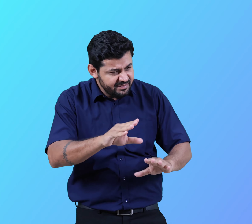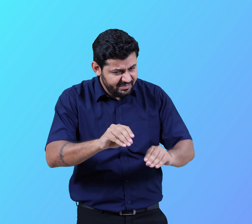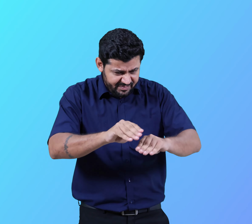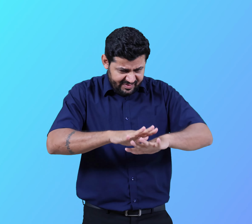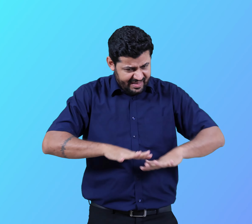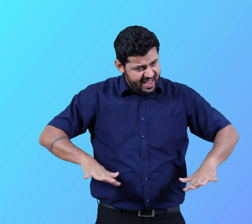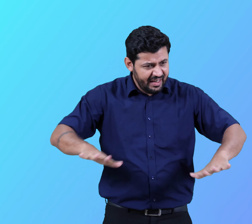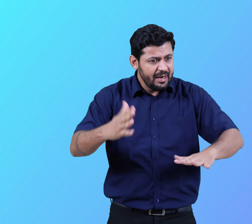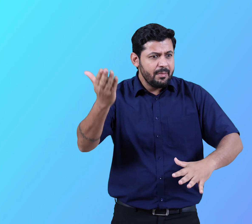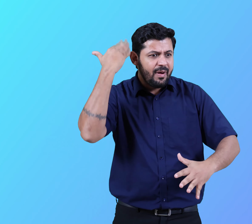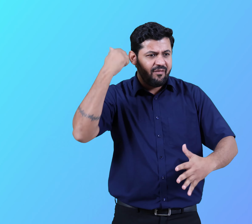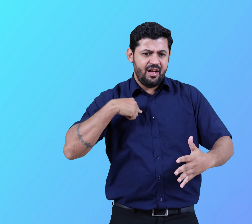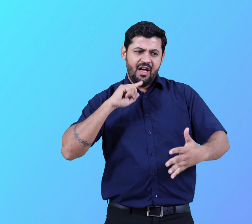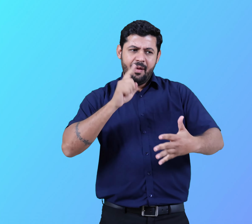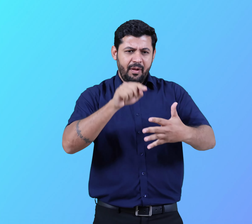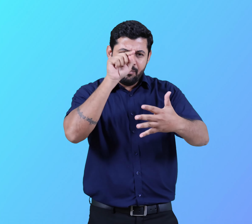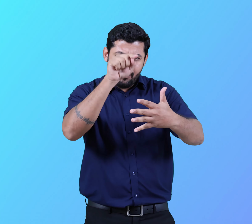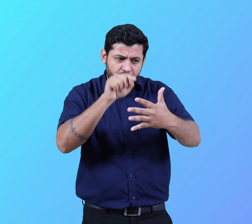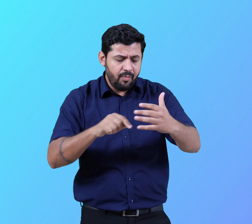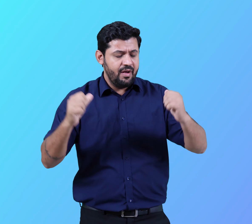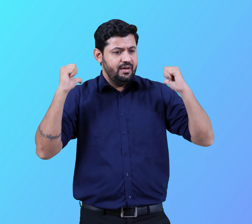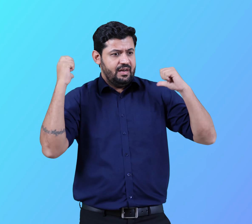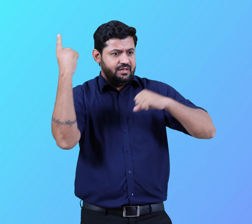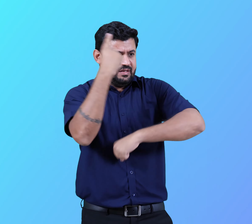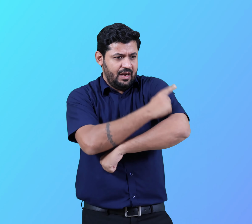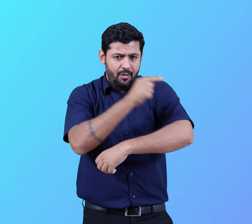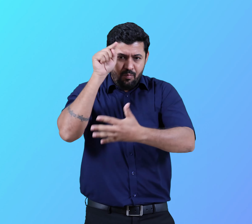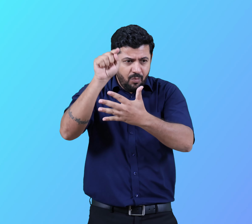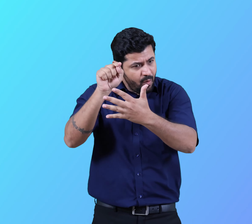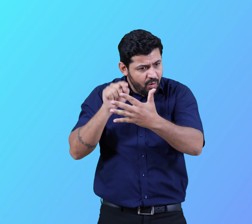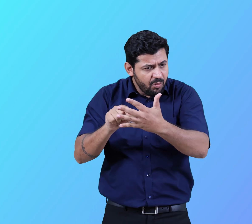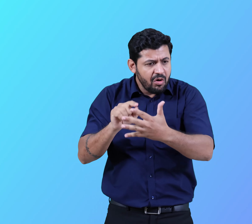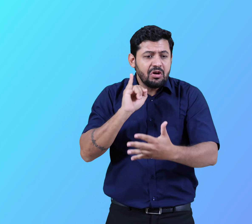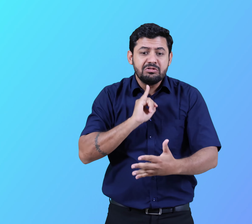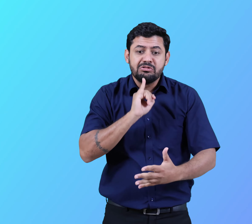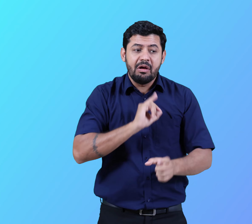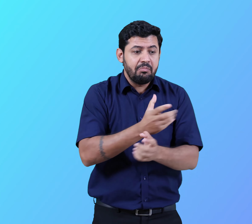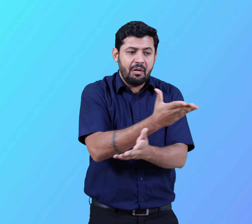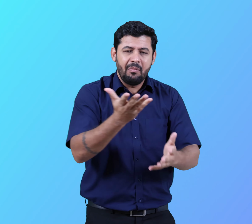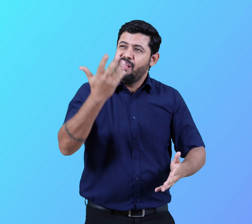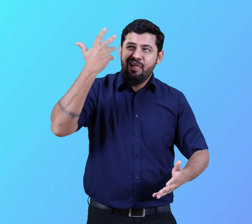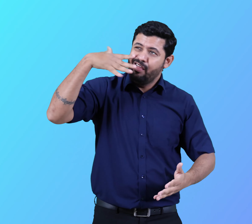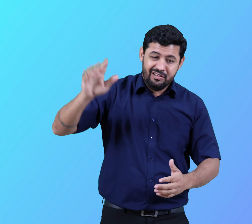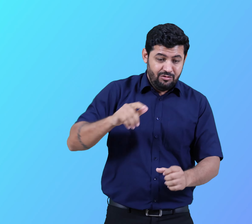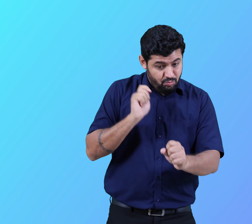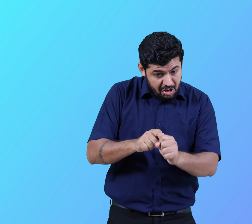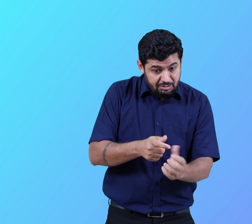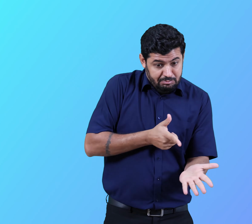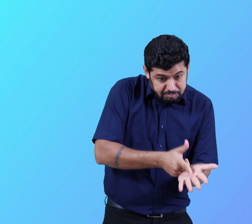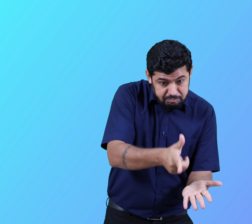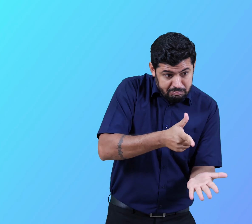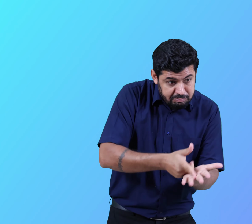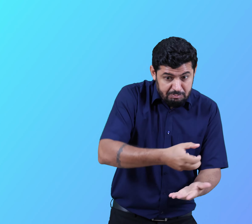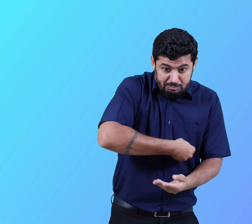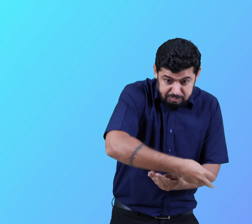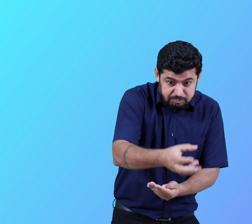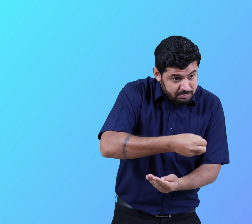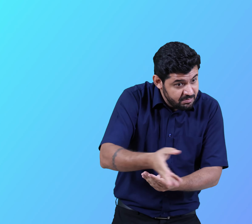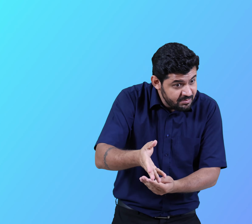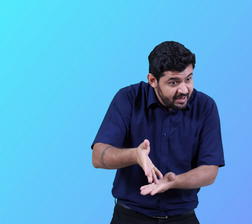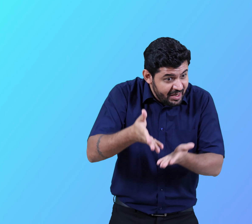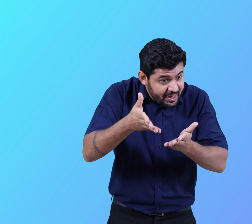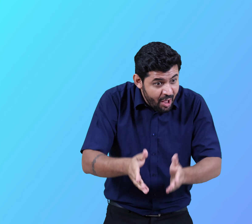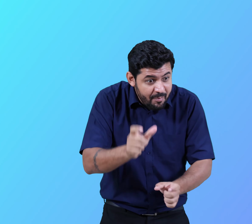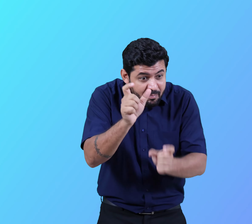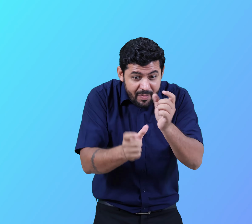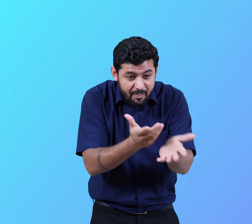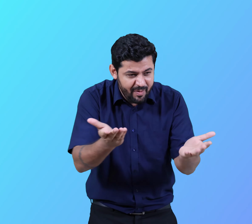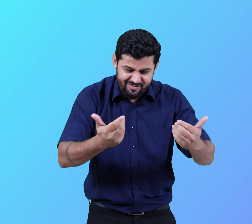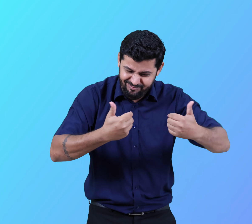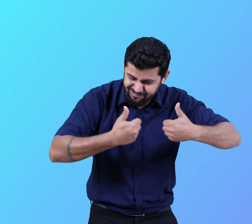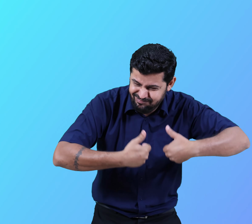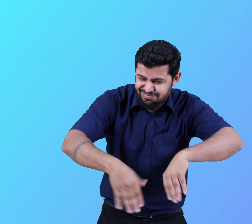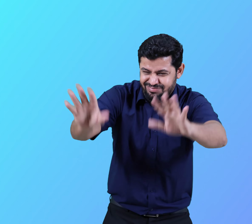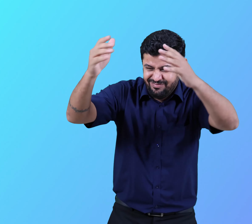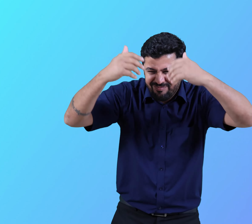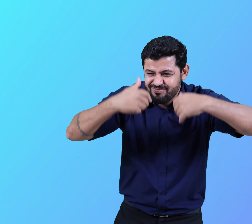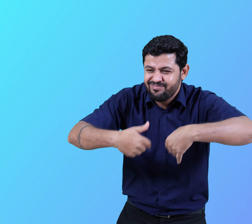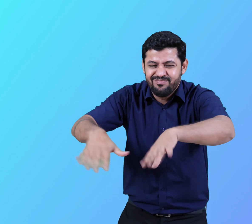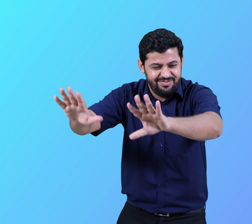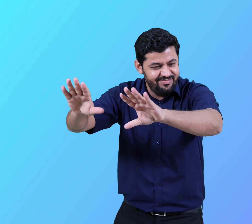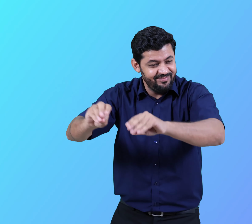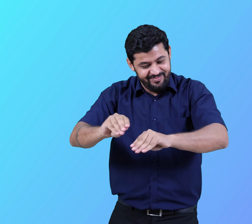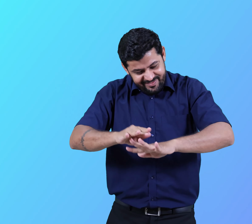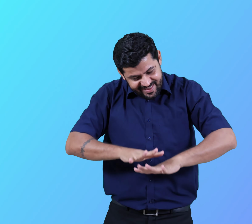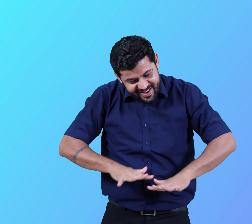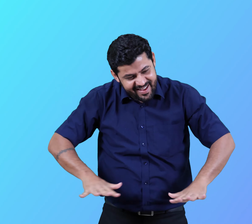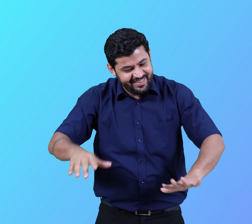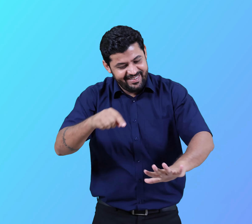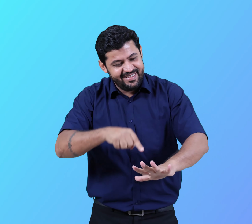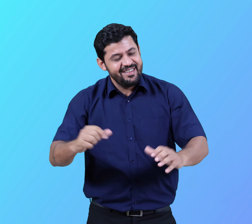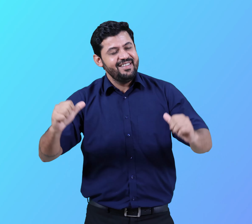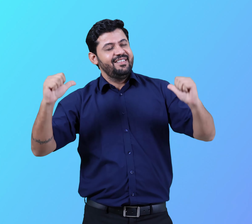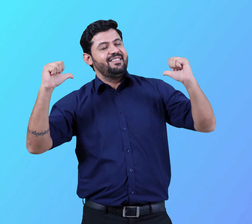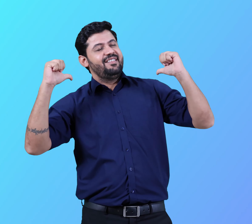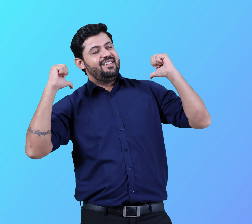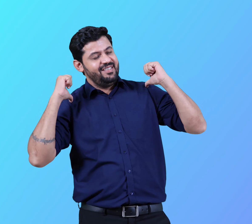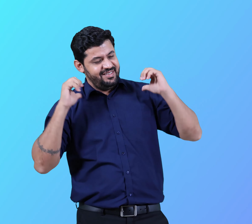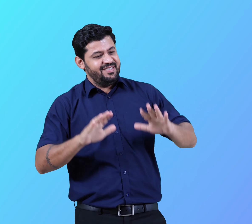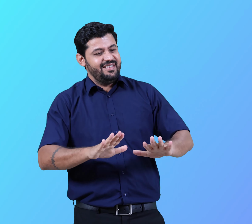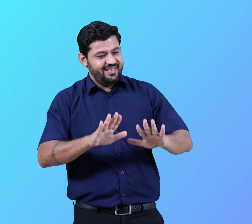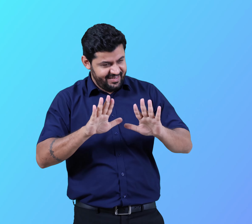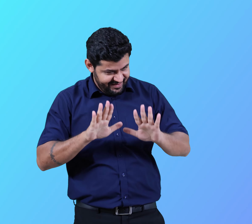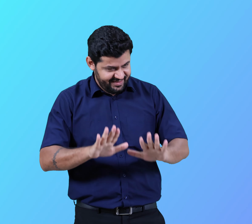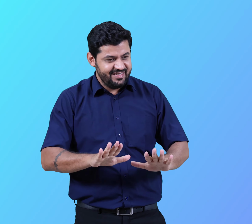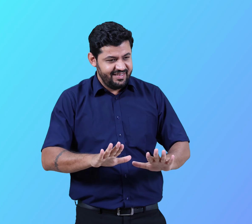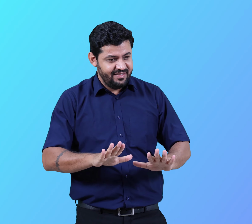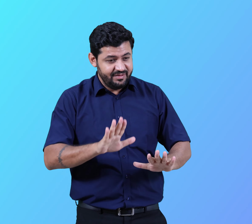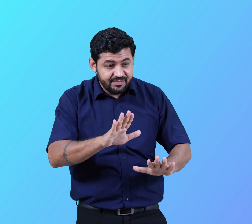During the time that the land is empty, it will get the time of rest that you did not give it while you lived there.